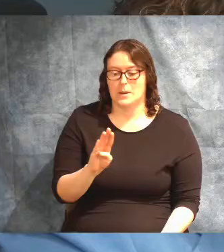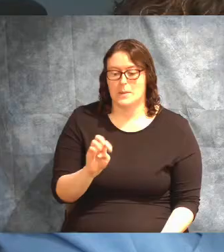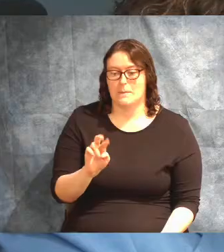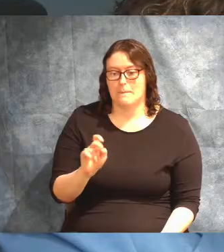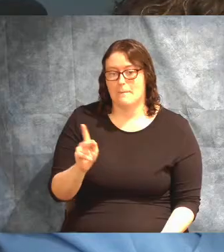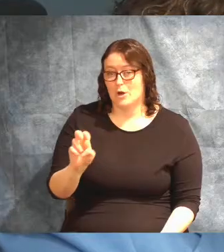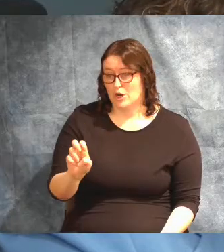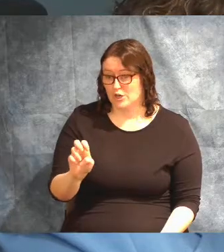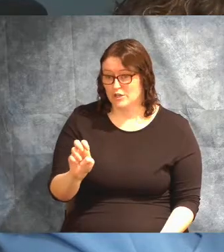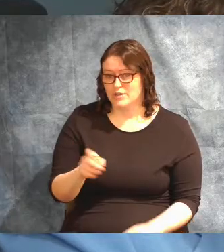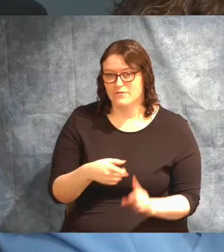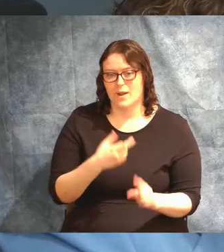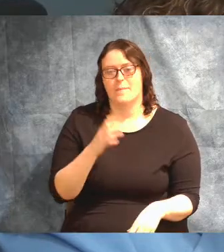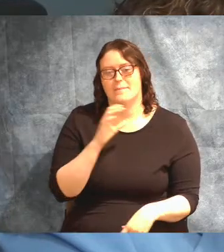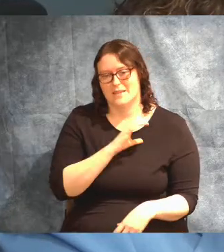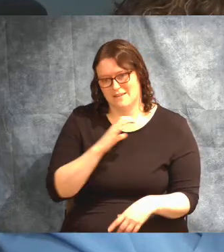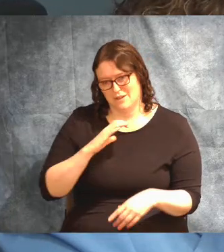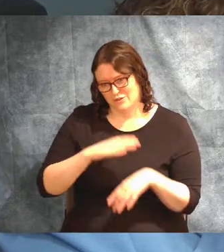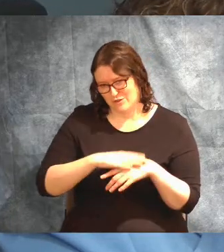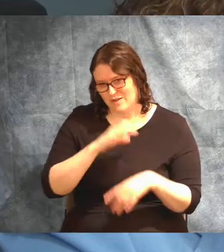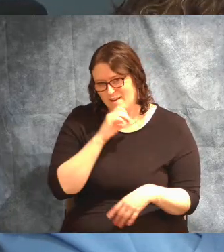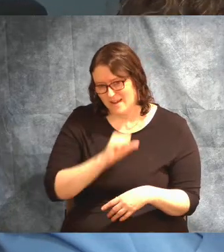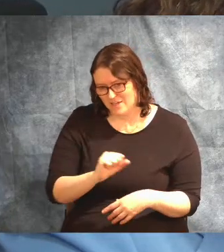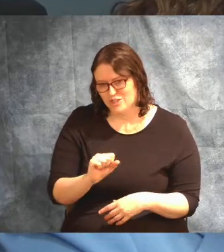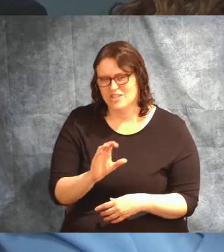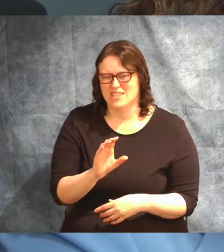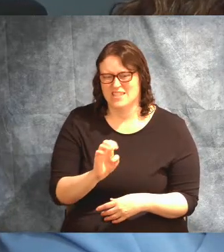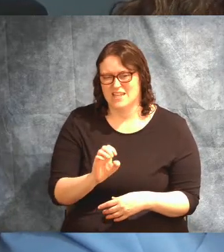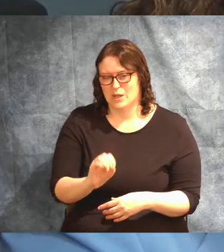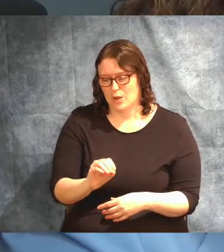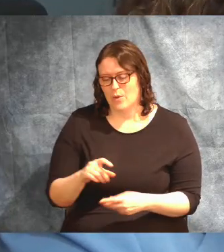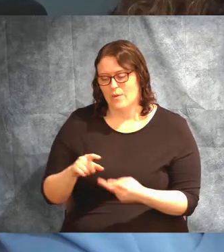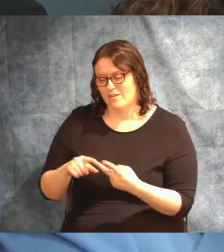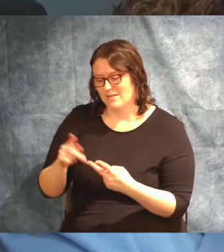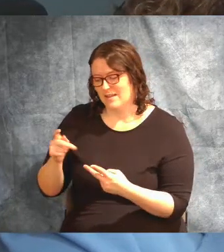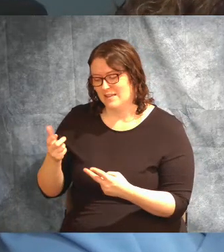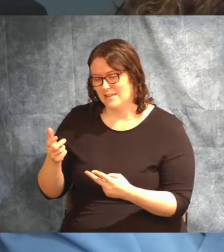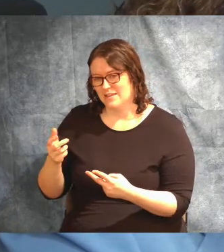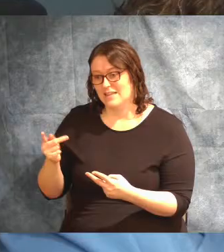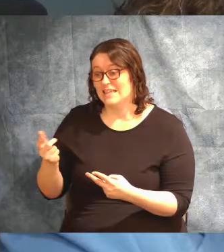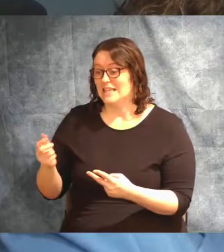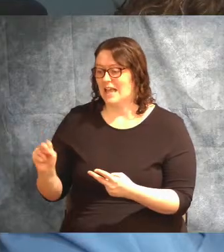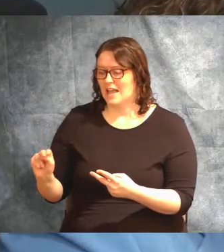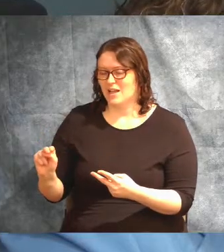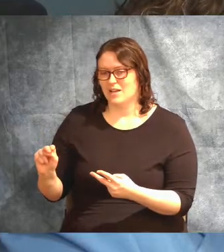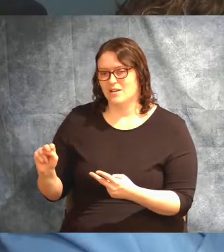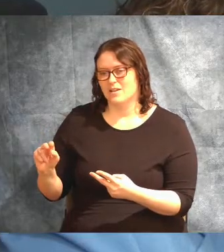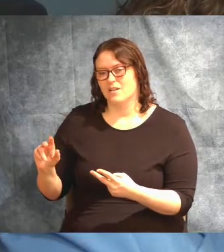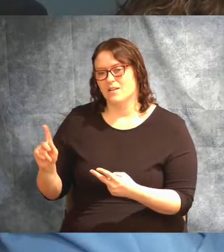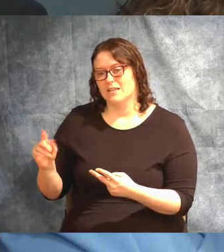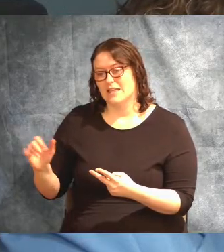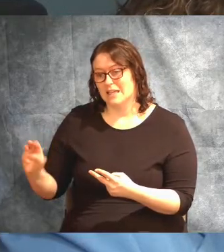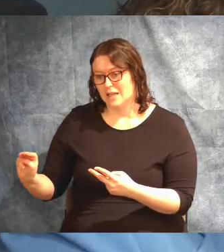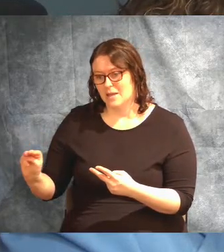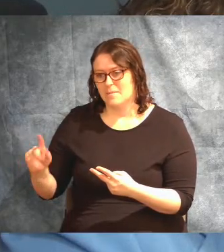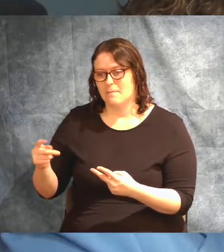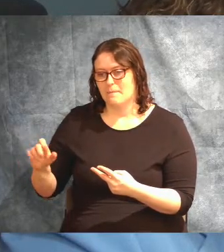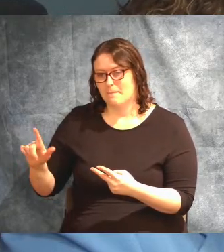from Council on Aging CEO as well as Kim Clark, Ken Wilson, Paula Smith, Kaia Dandy, Anns,